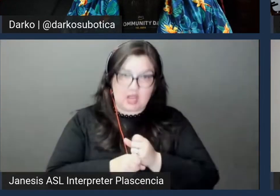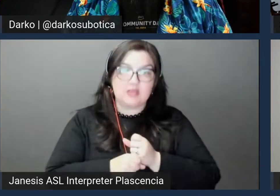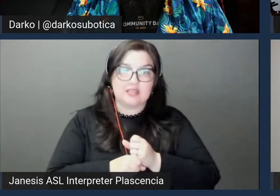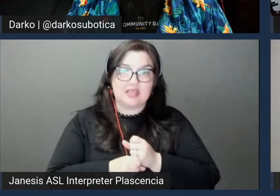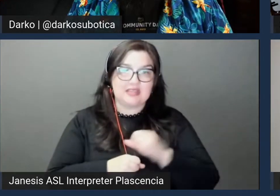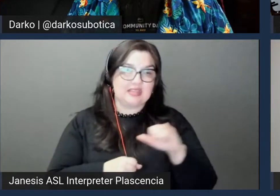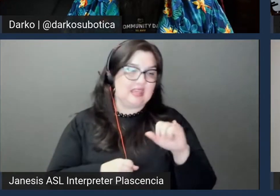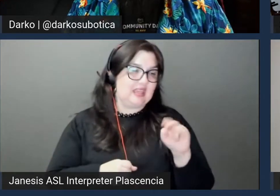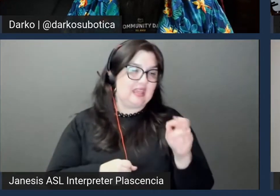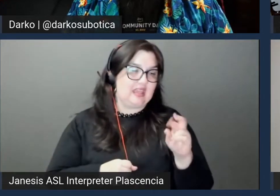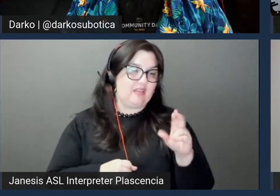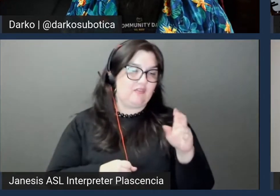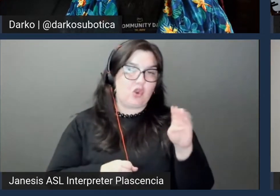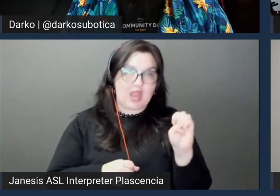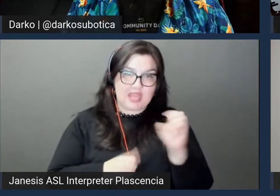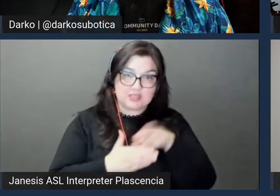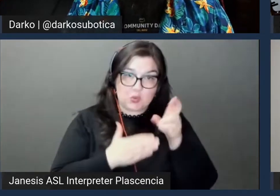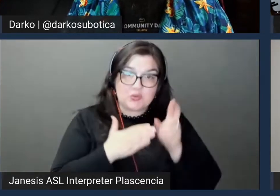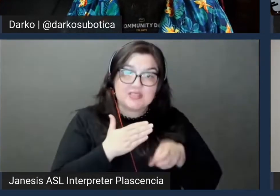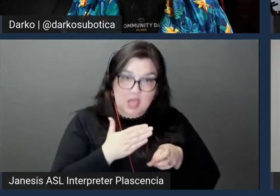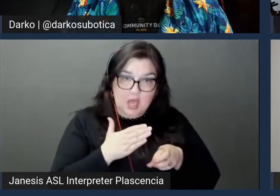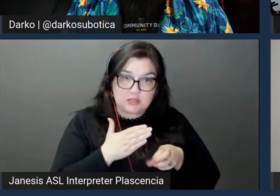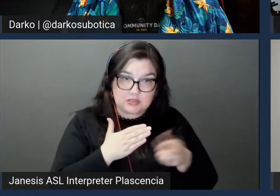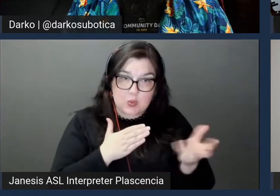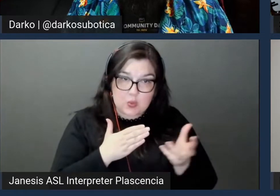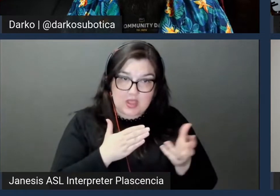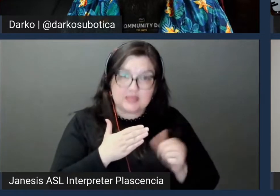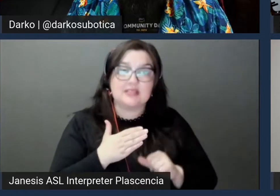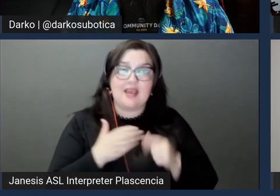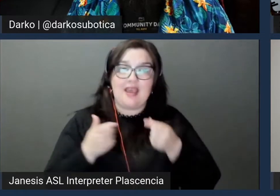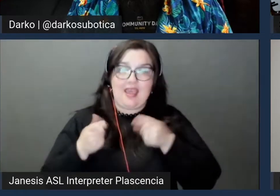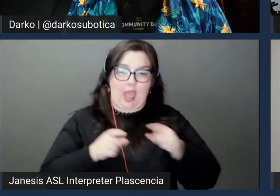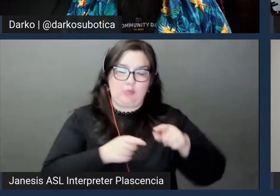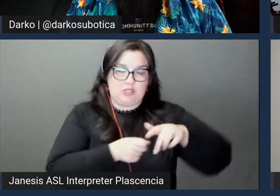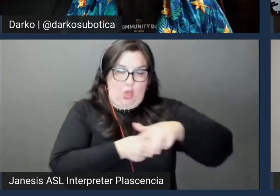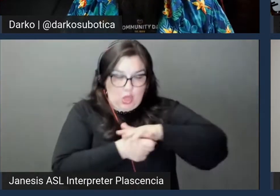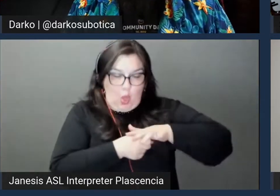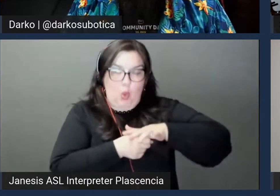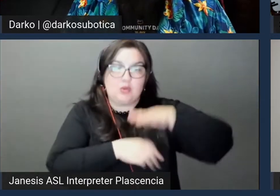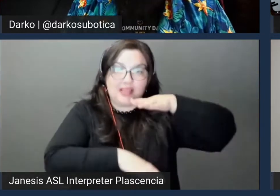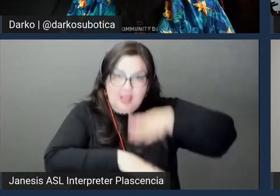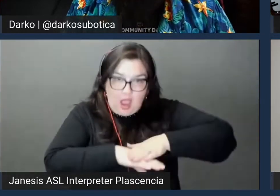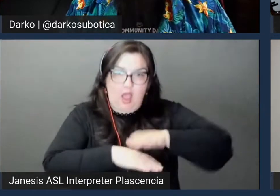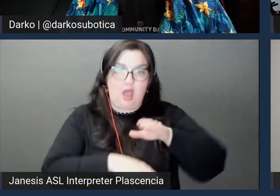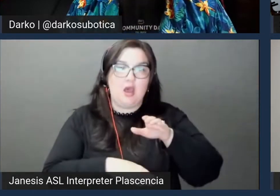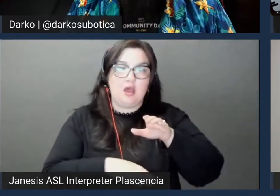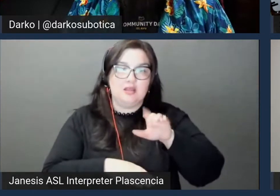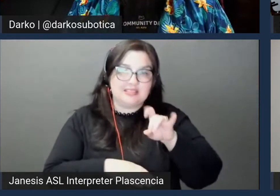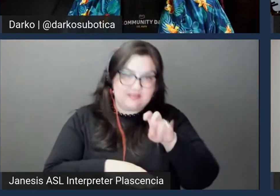from these machine learning models. That all happens locally on the device, on the appliance, and in fact,